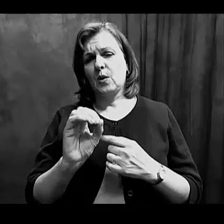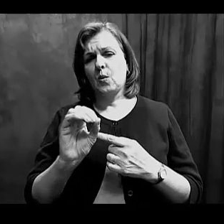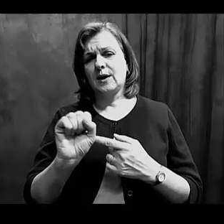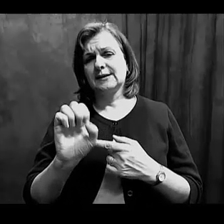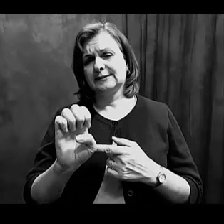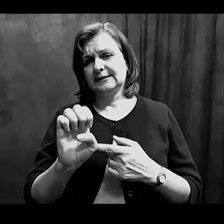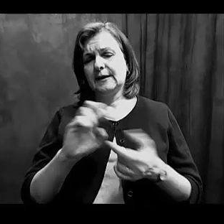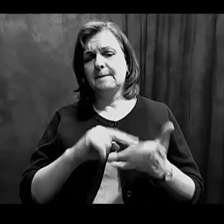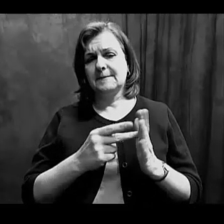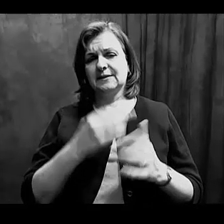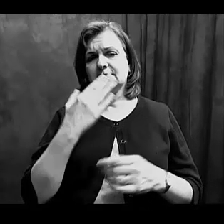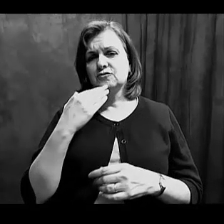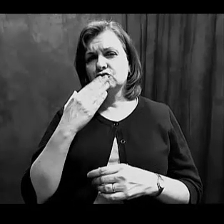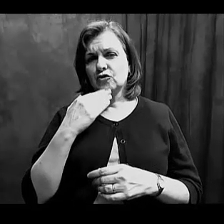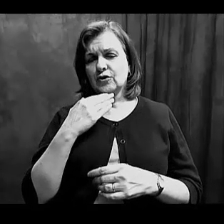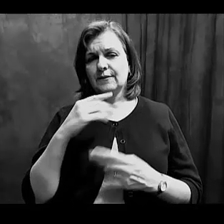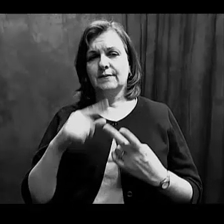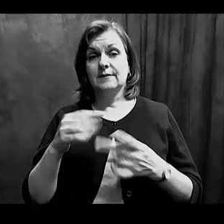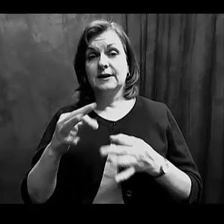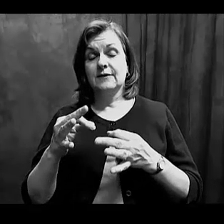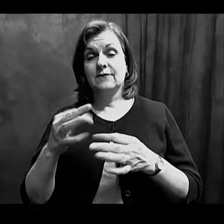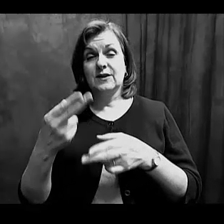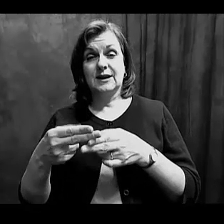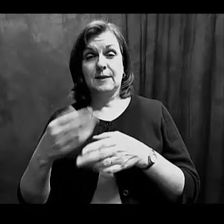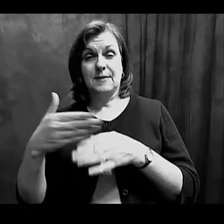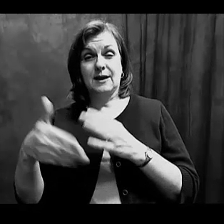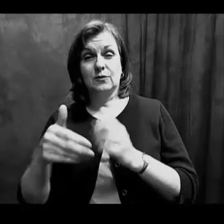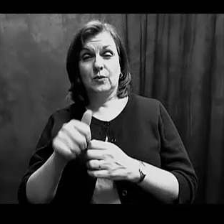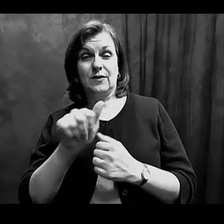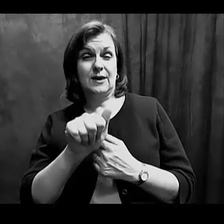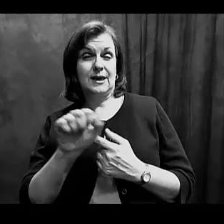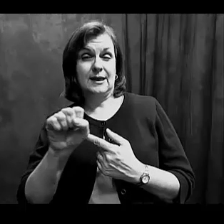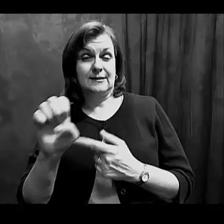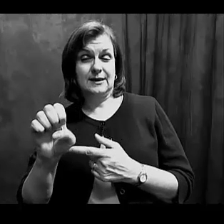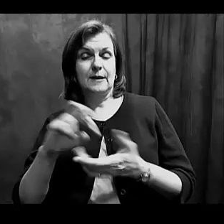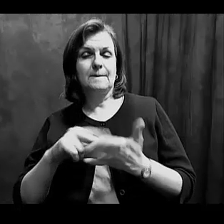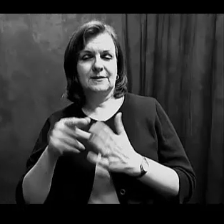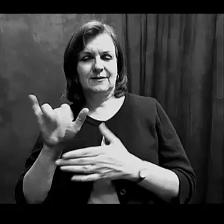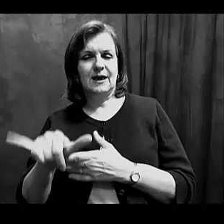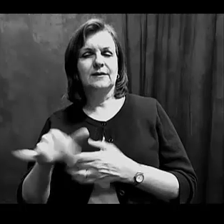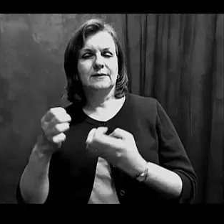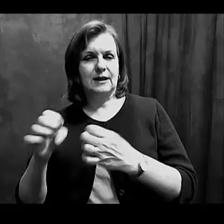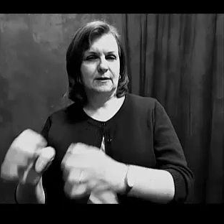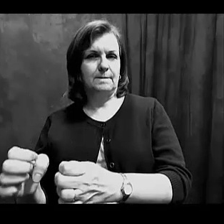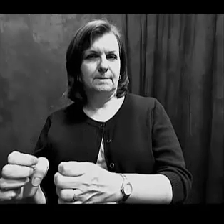and "ase" is an enzyme